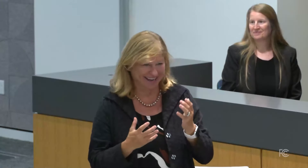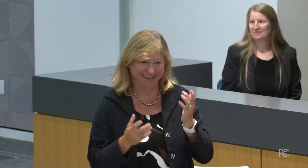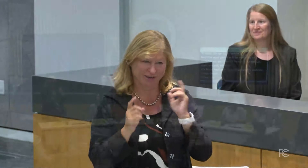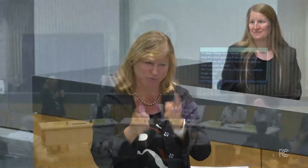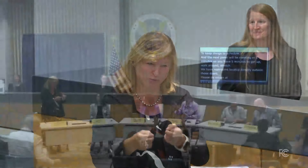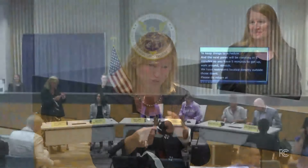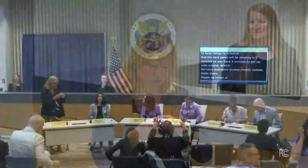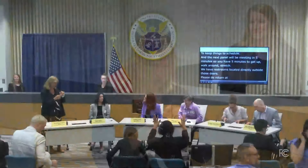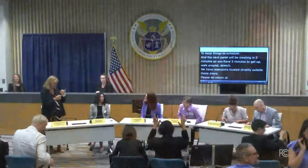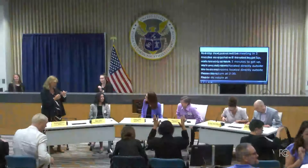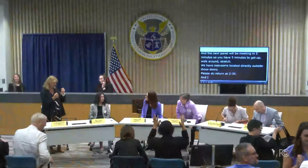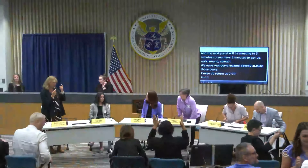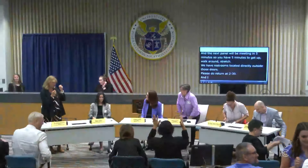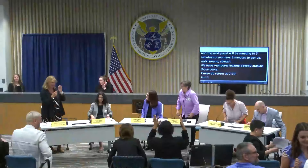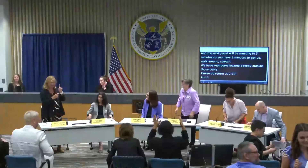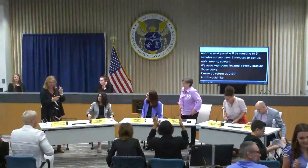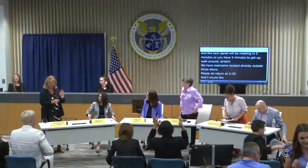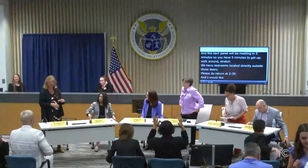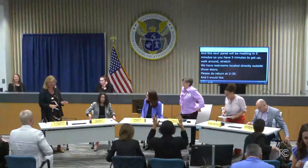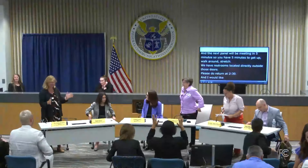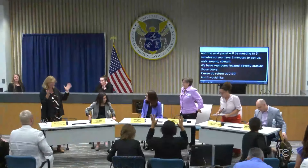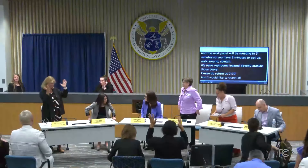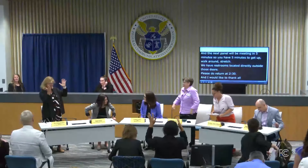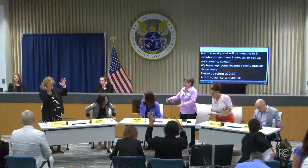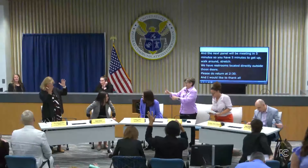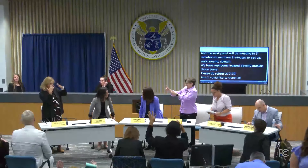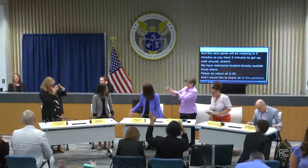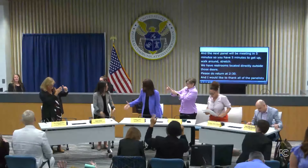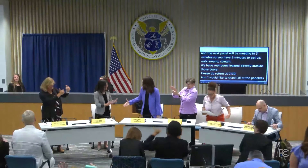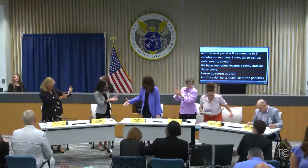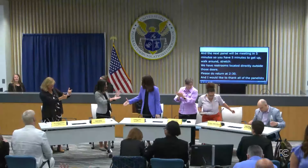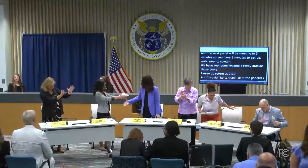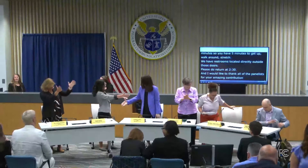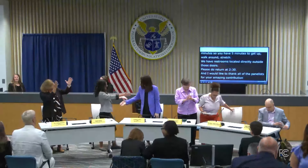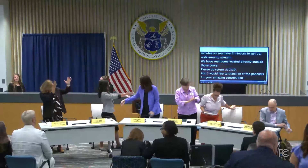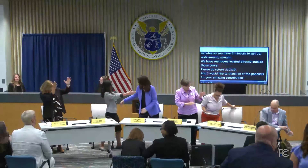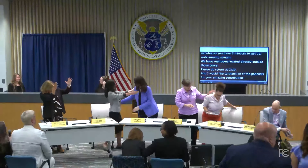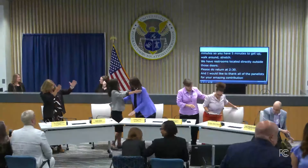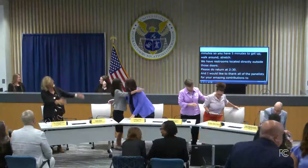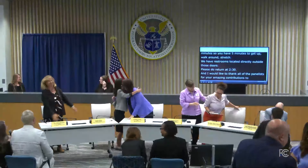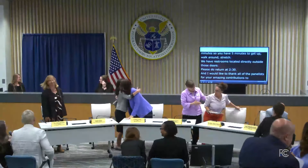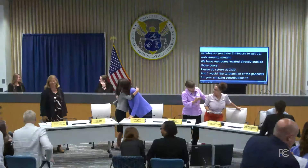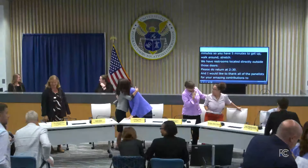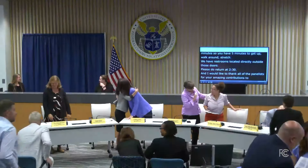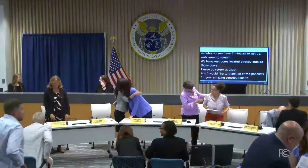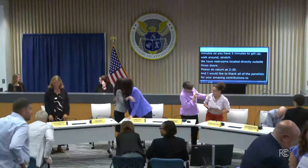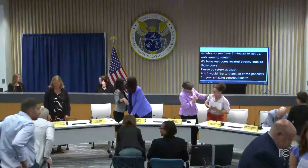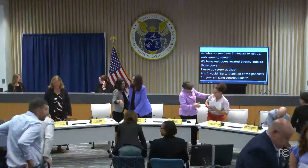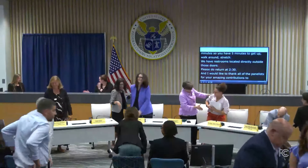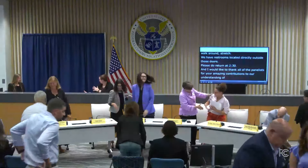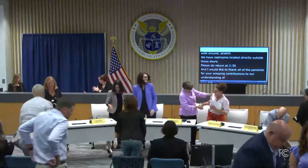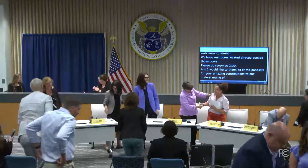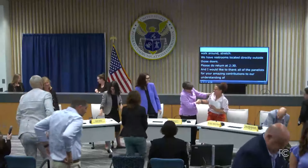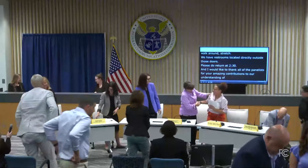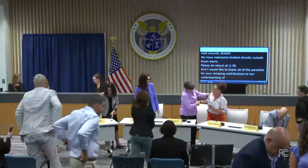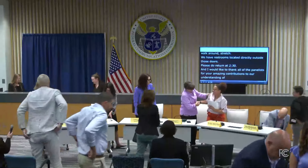WALK AROUND, STRETCH. WE HAVE RESTROOMS LOCATED DIRECTLY OUTSIDE THOSE DOORS. AND I WOULD LIKE TO THANK